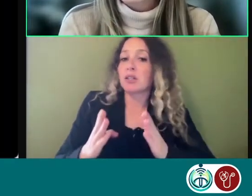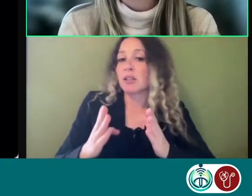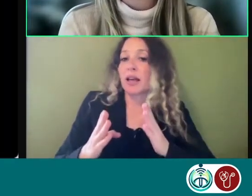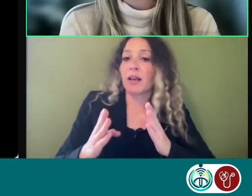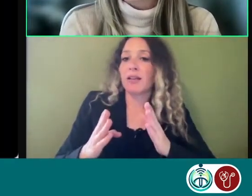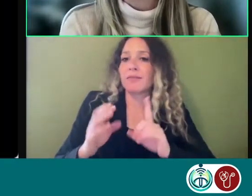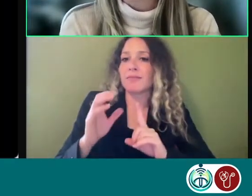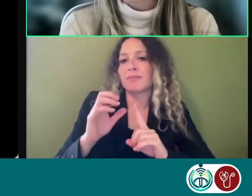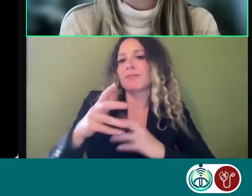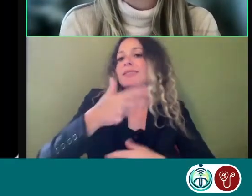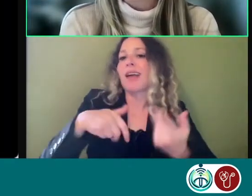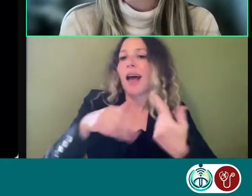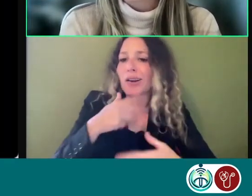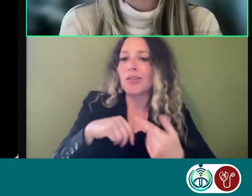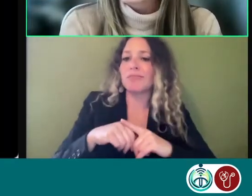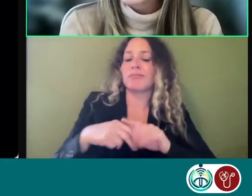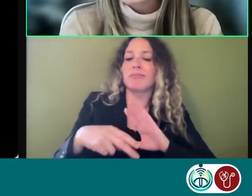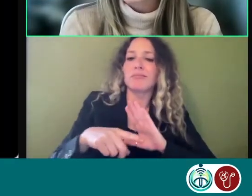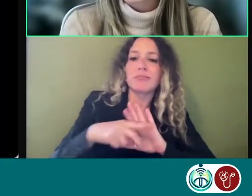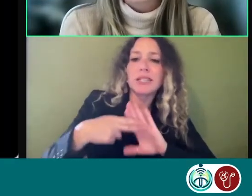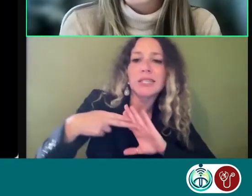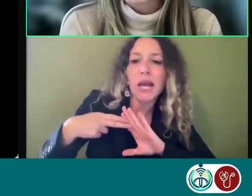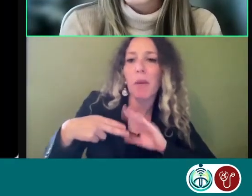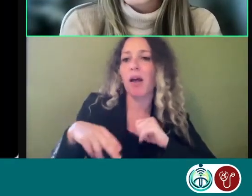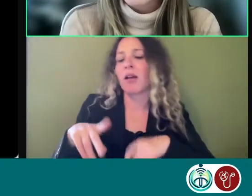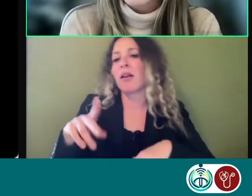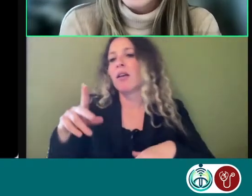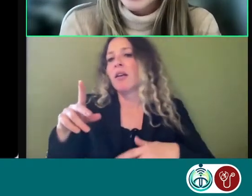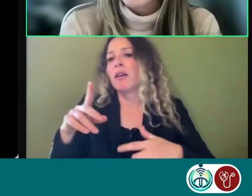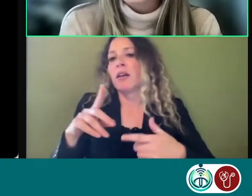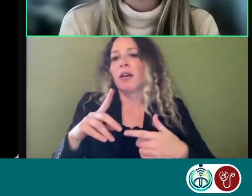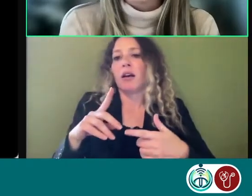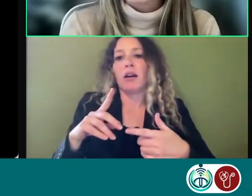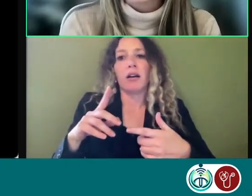System factors are the things that are leading up to the appointment that you even have with the